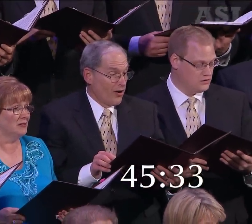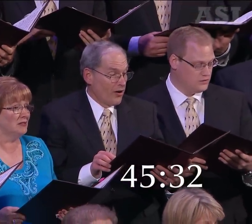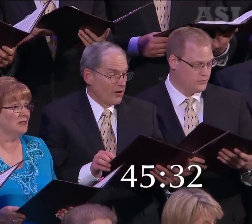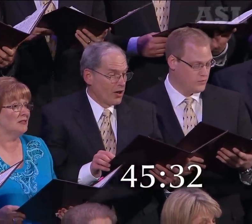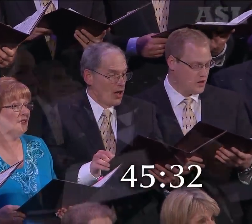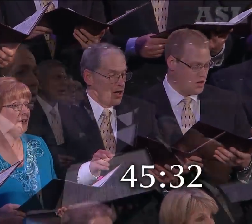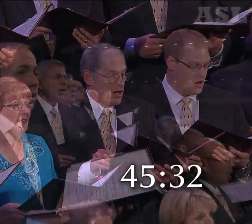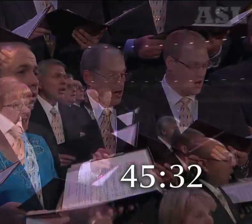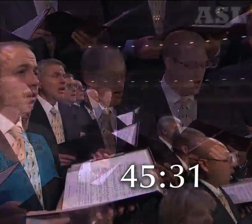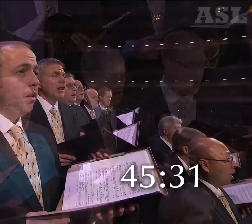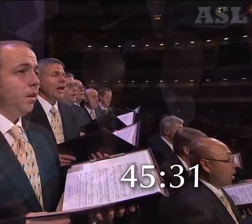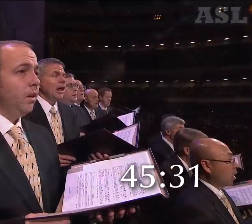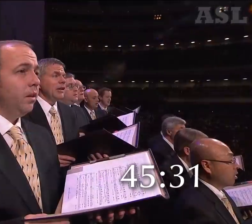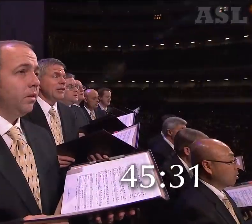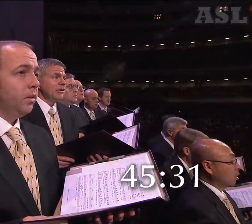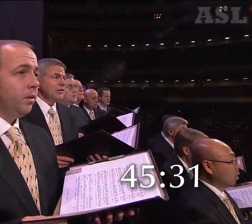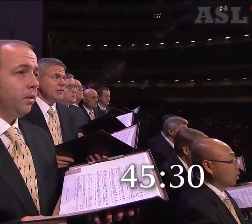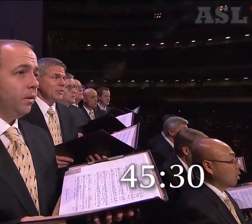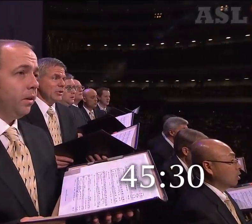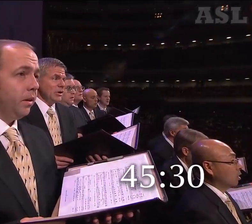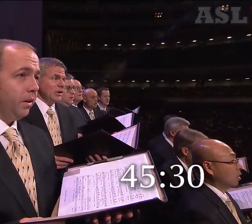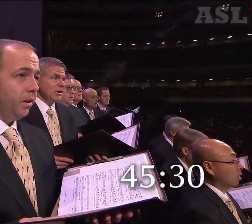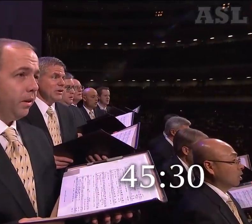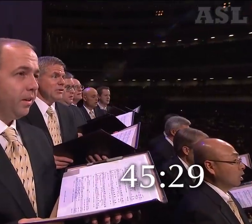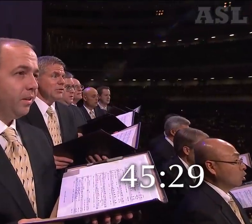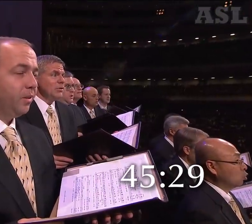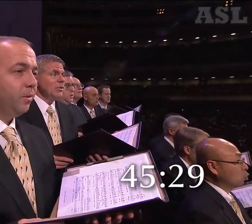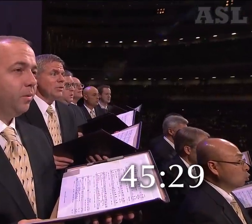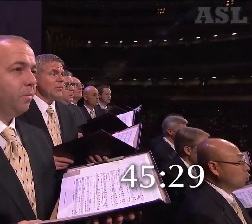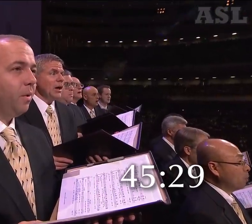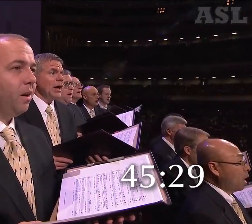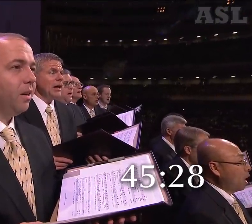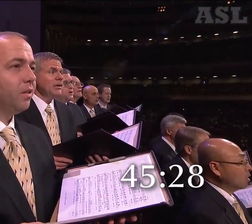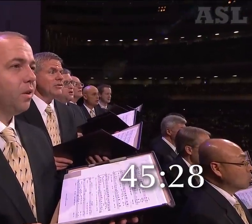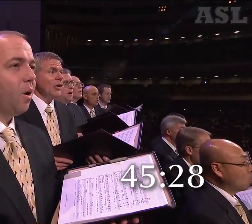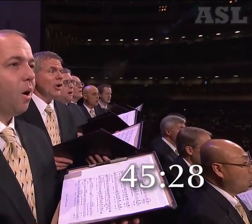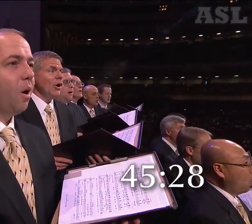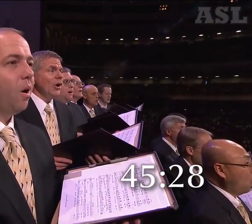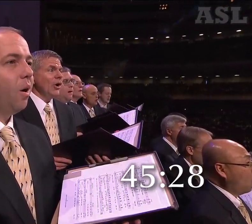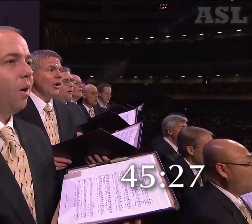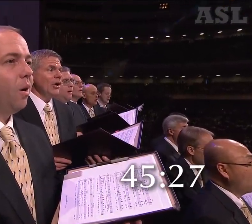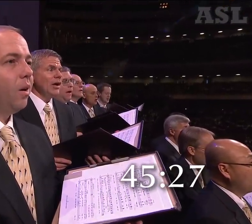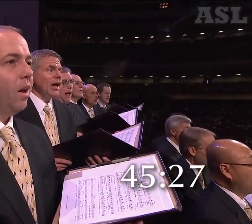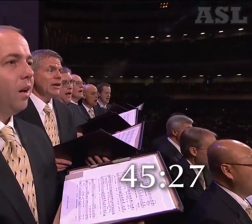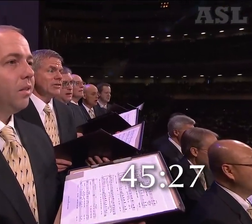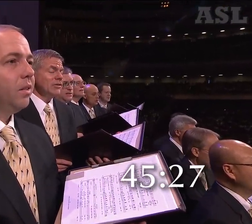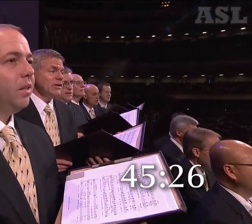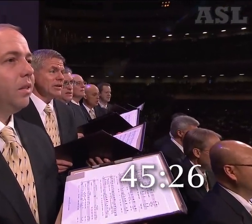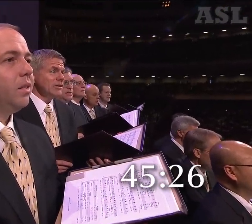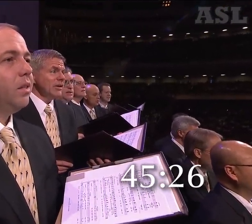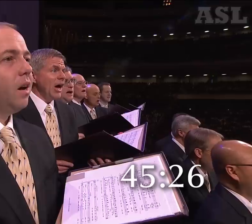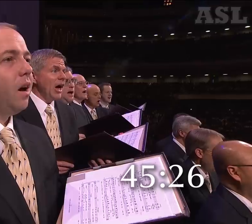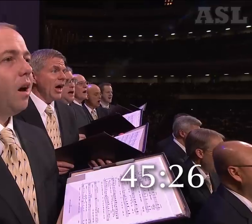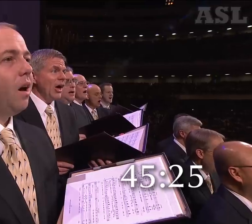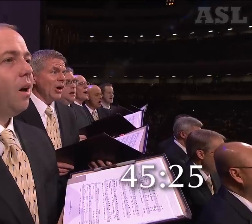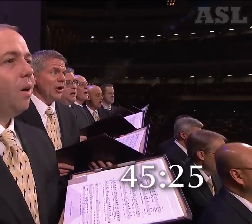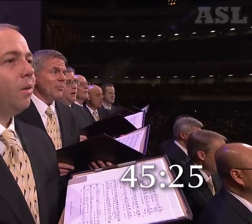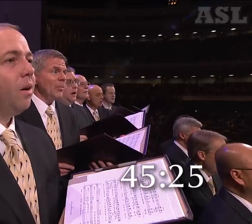THIS IS THE ENGLISH CLOSED CAPTION CHANNEL OF THE CHURCH OF JESUS CHRIST OF LATTER-DAY SAINTS.